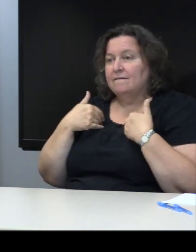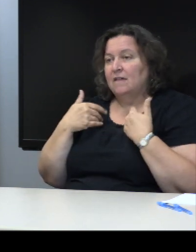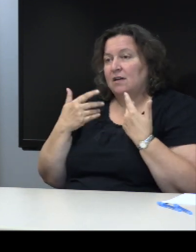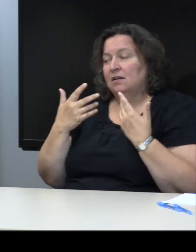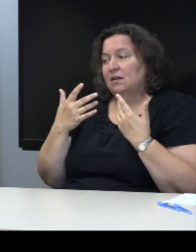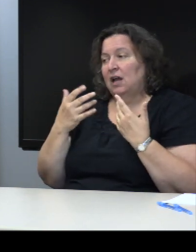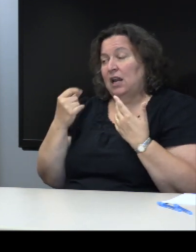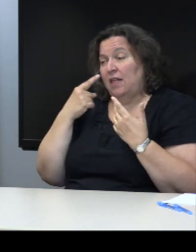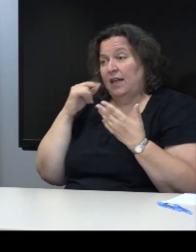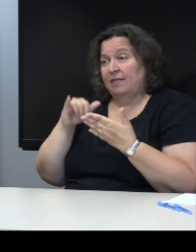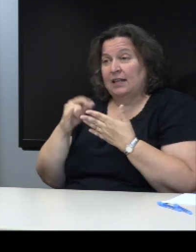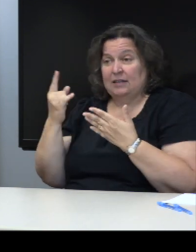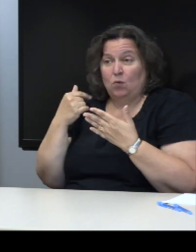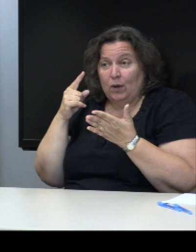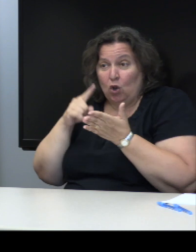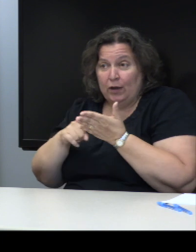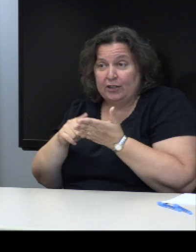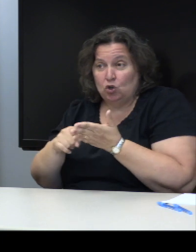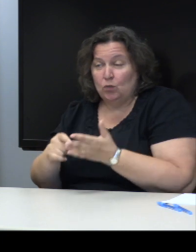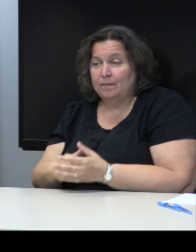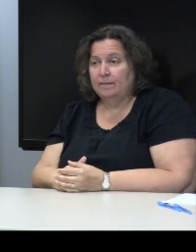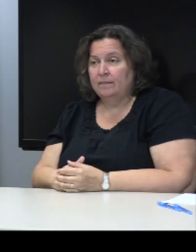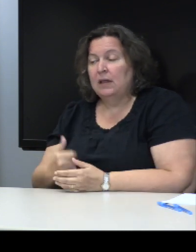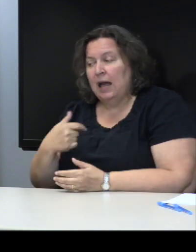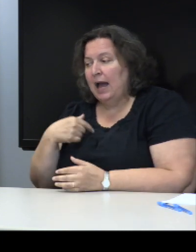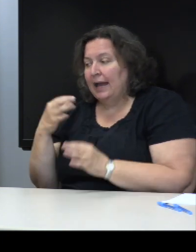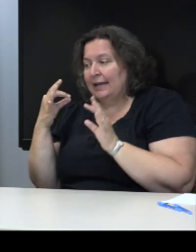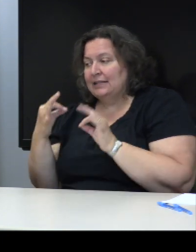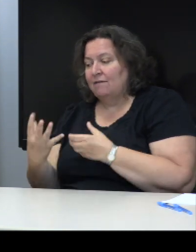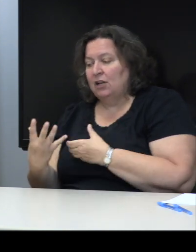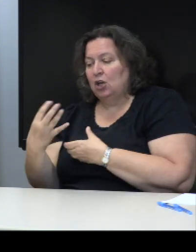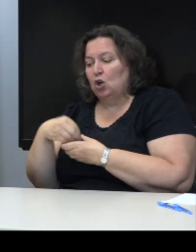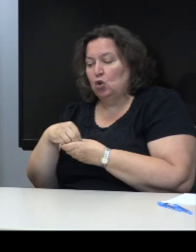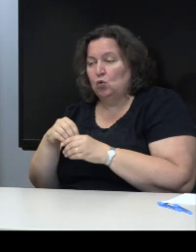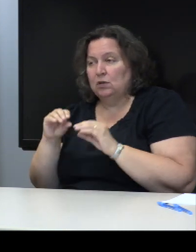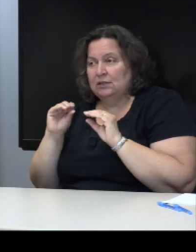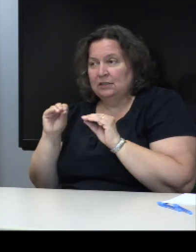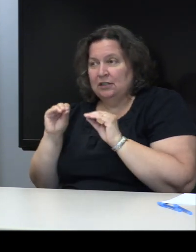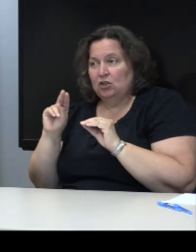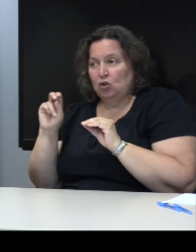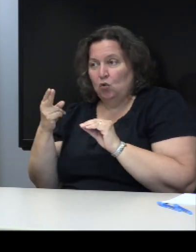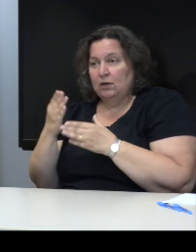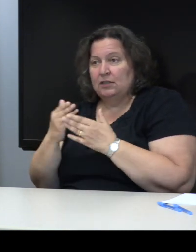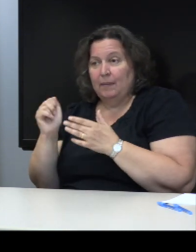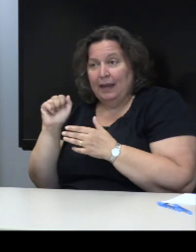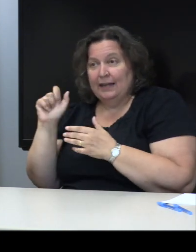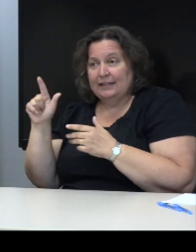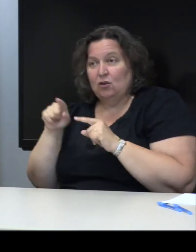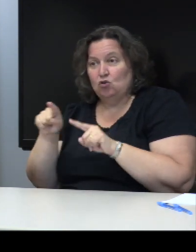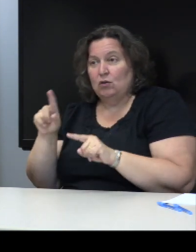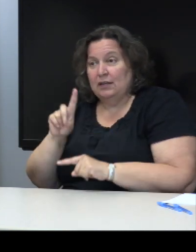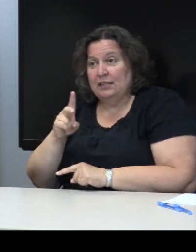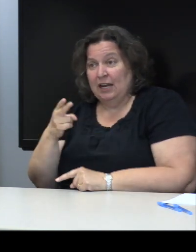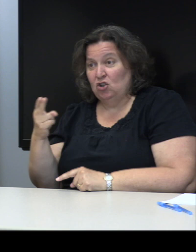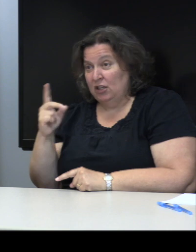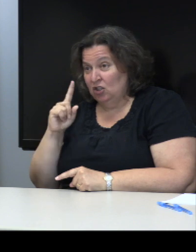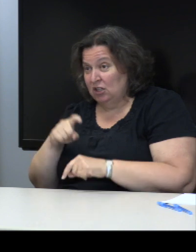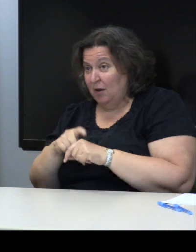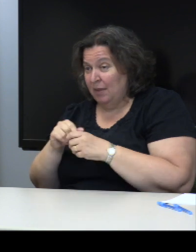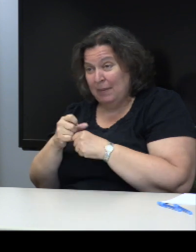And I think that’s something that we should look into. I could definitely include teaching Norah some ASL during our D/HH time. Does that make sense, Jay?